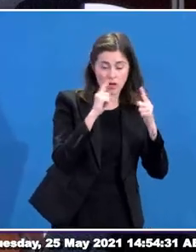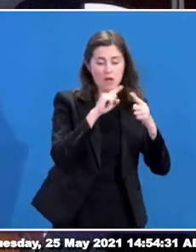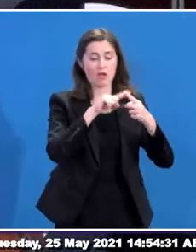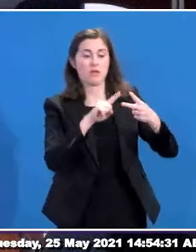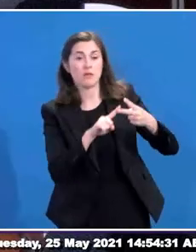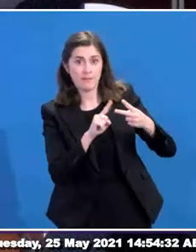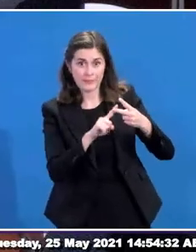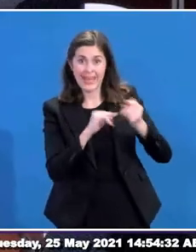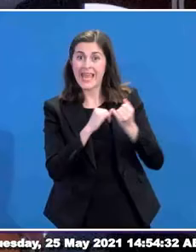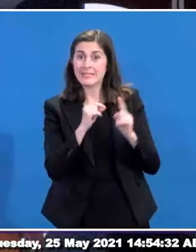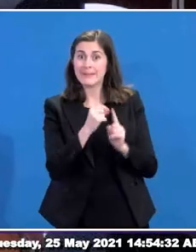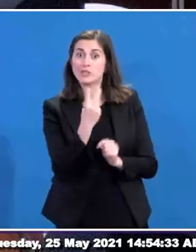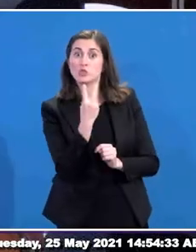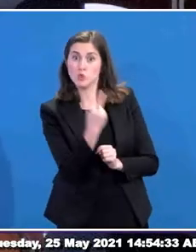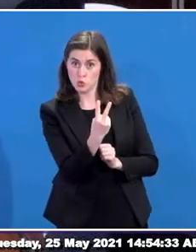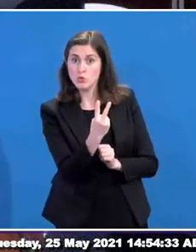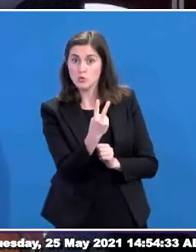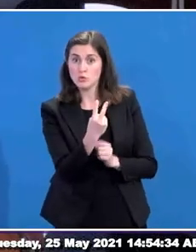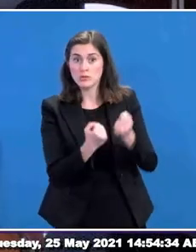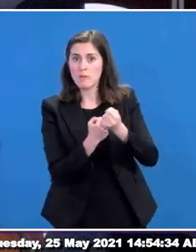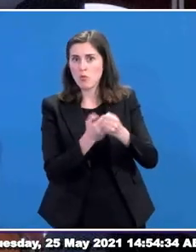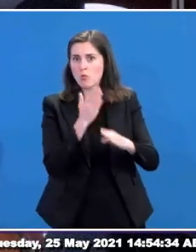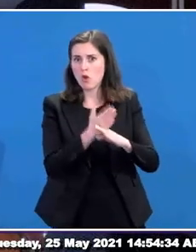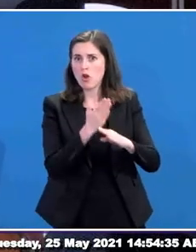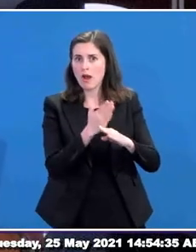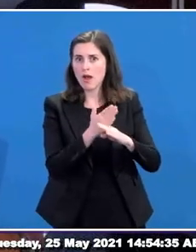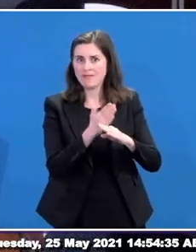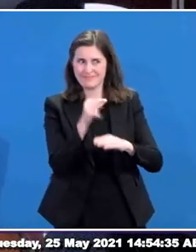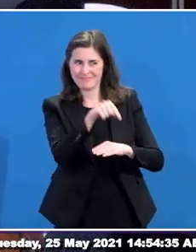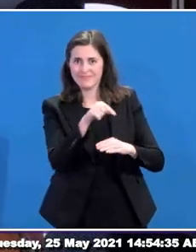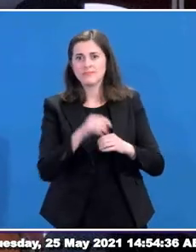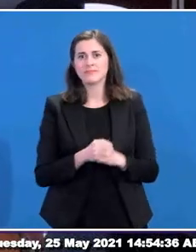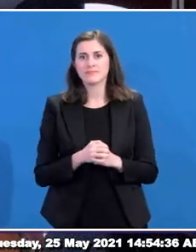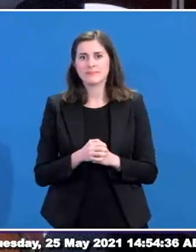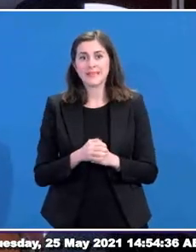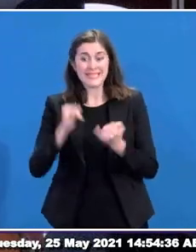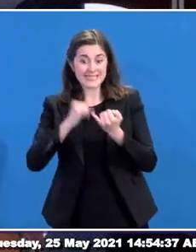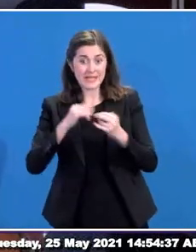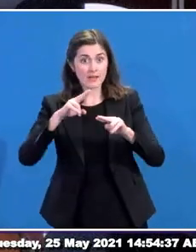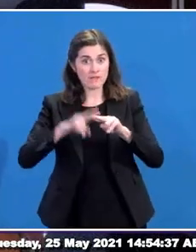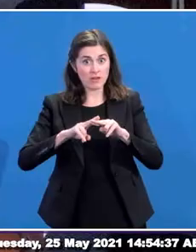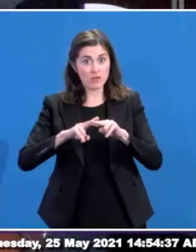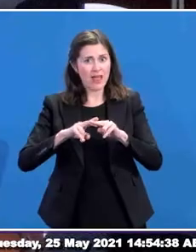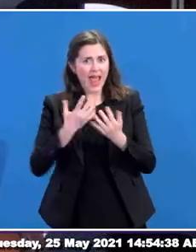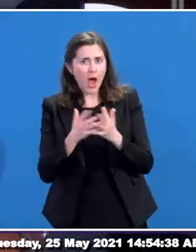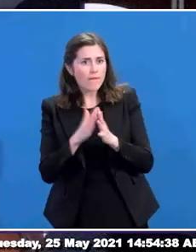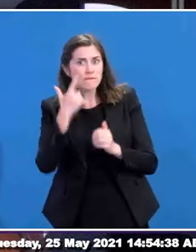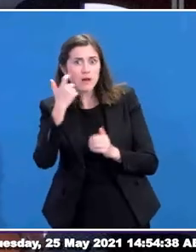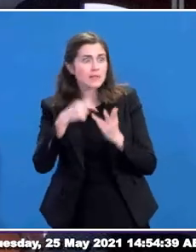It came to Sunnyfield's attention from the NDIS Quality and Safeguards Commission.